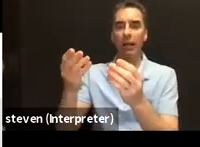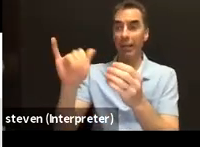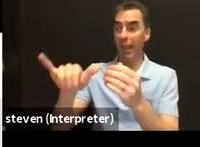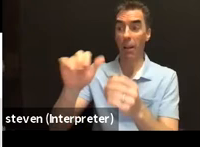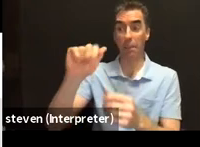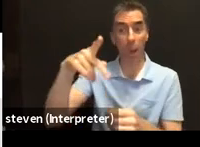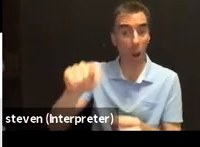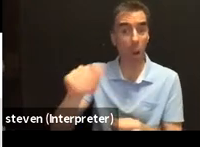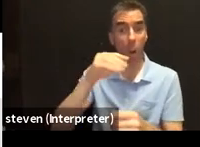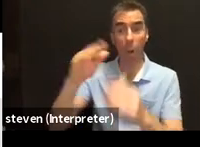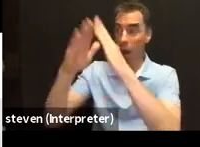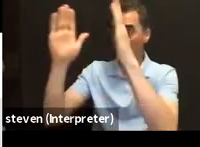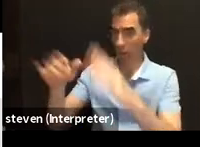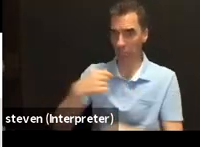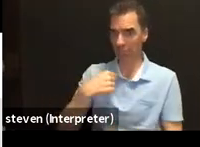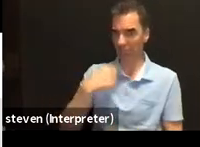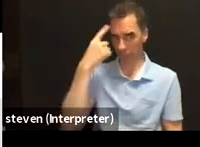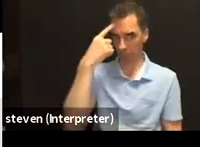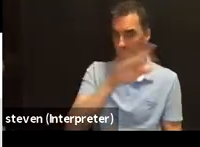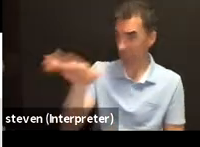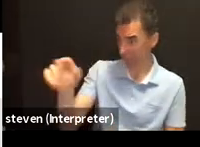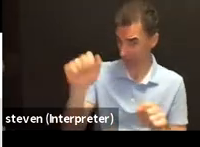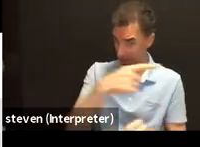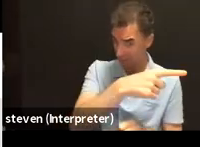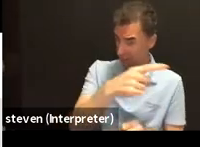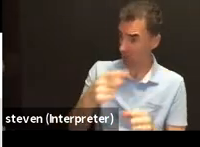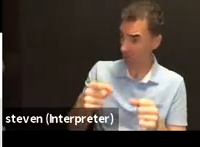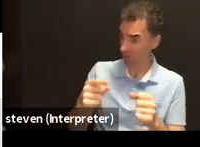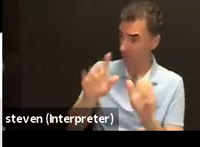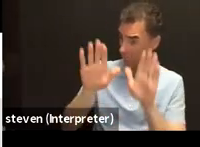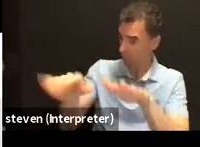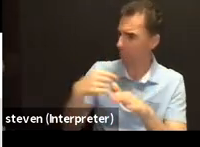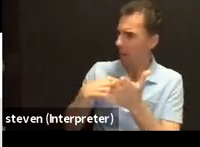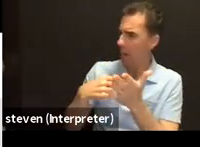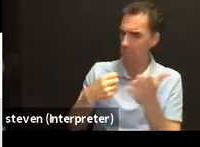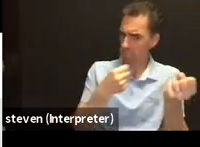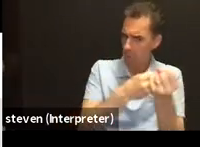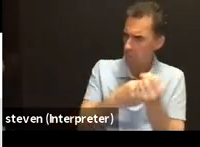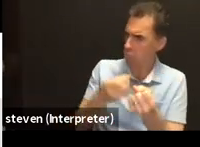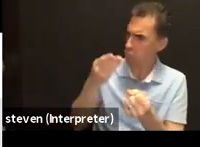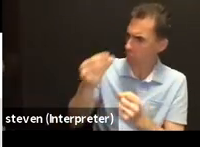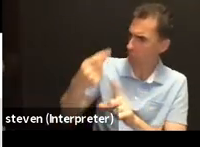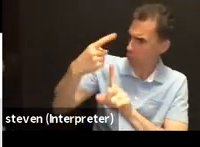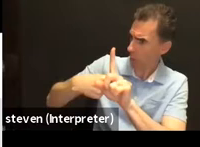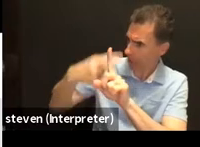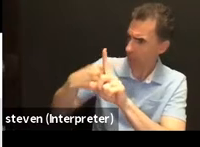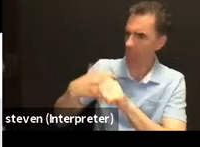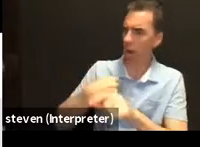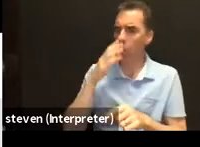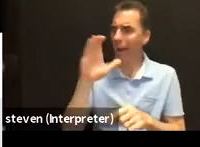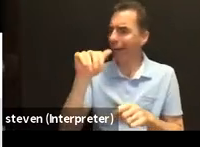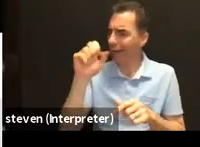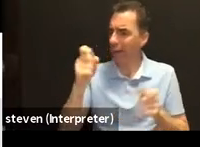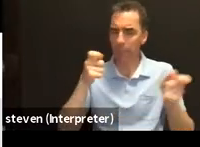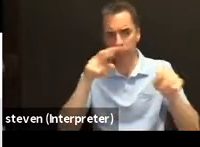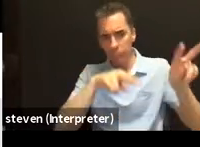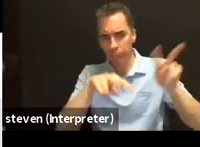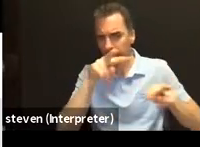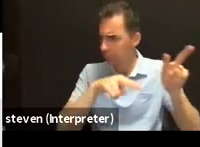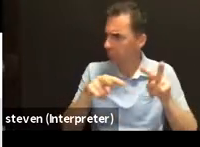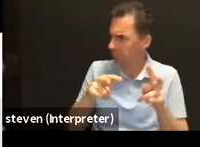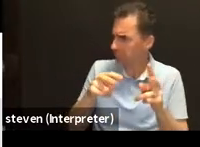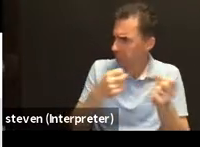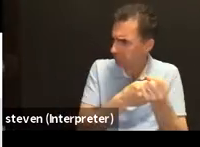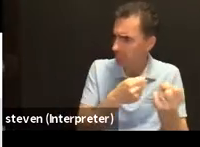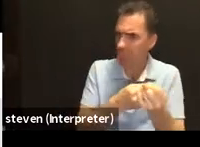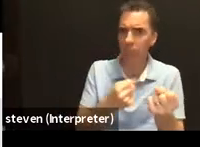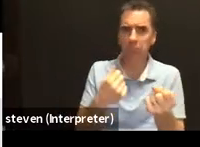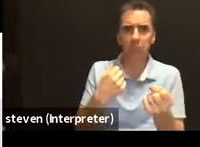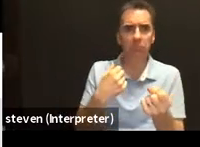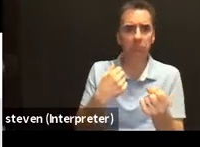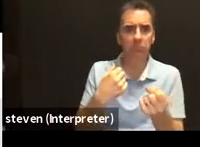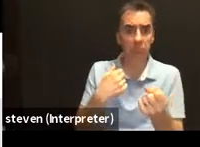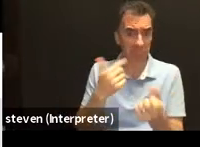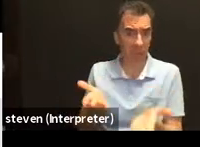maria.rodriguez: You know, my client to rent a unit from you. We're going to hell and we're going to provide the case management and we're going to provide that wraparound services, even though sometimes we always offer a double deposit to make it more